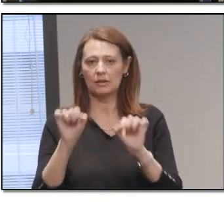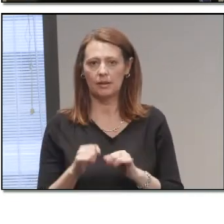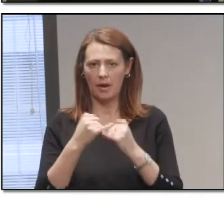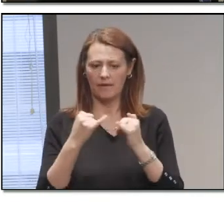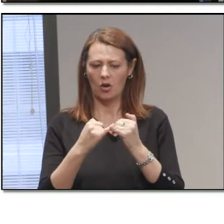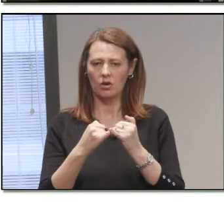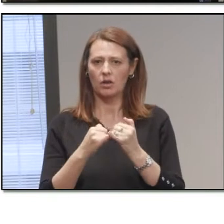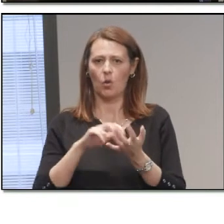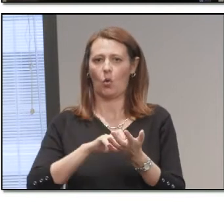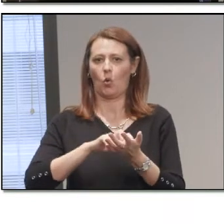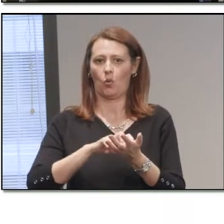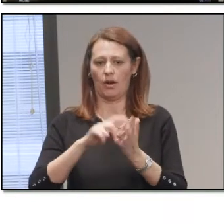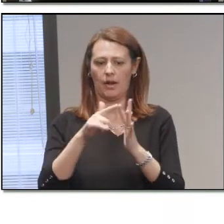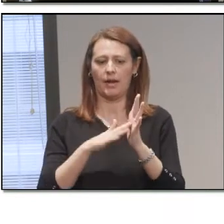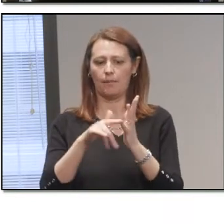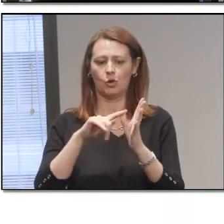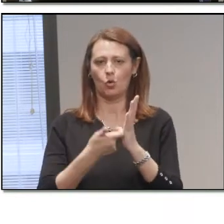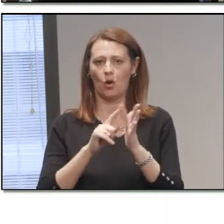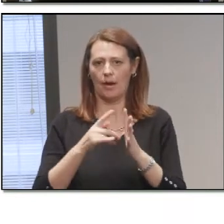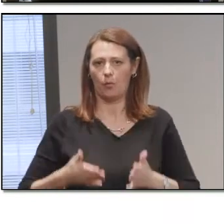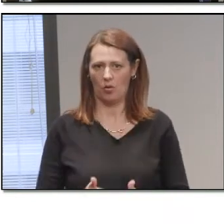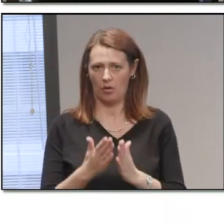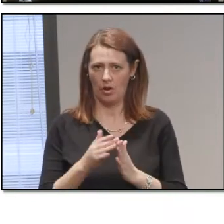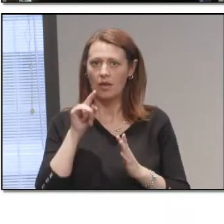and there's a lot of postnatal development of the brain,